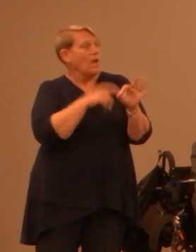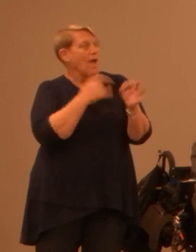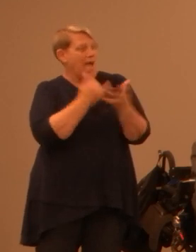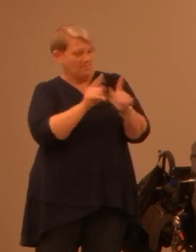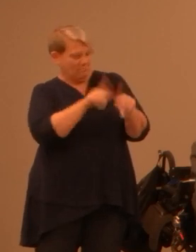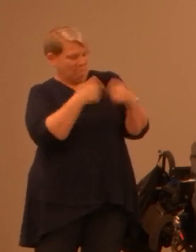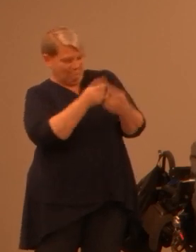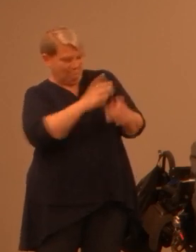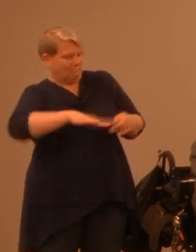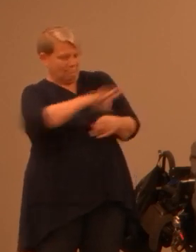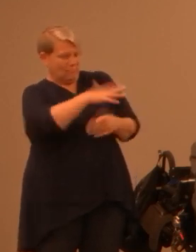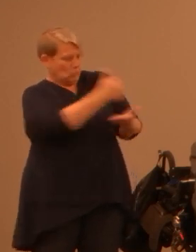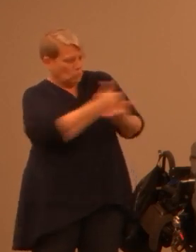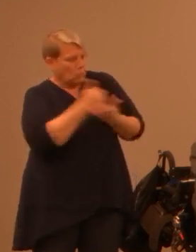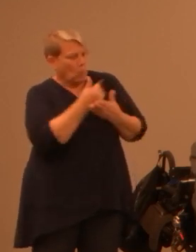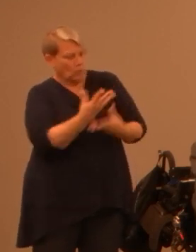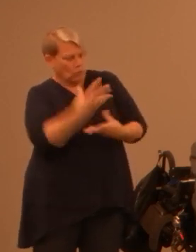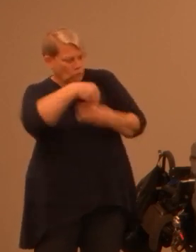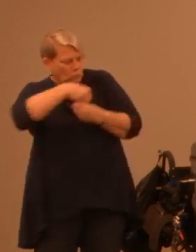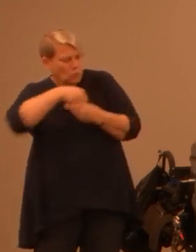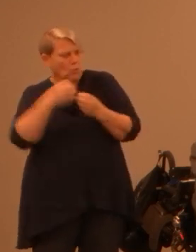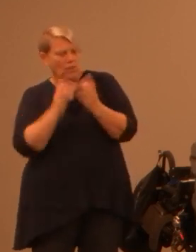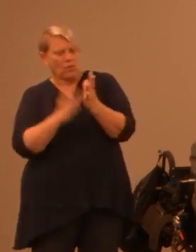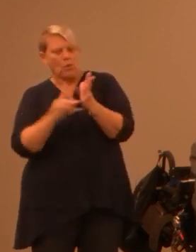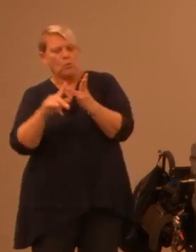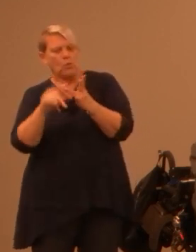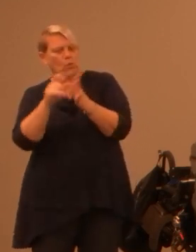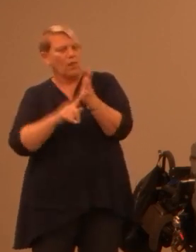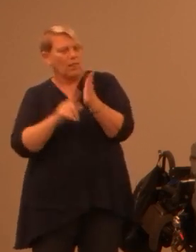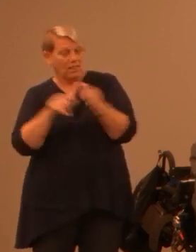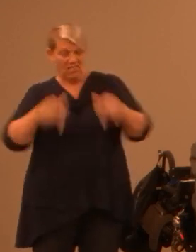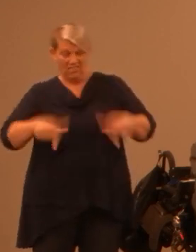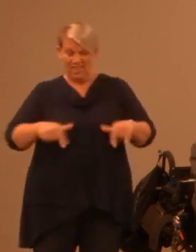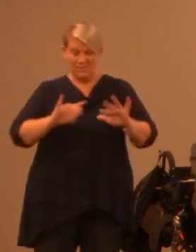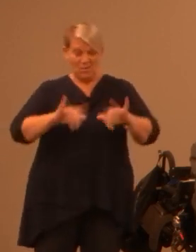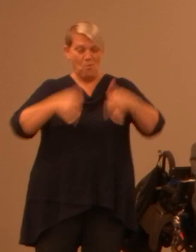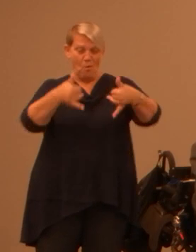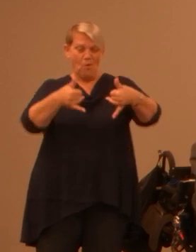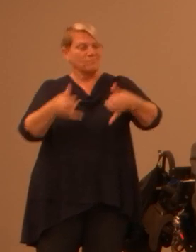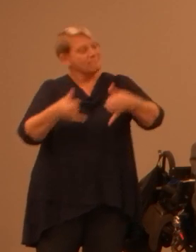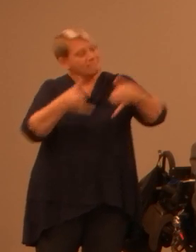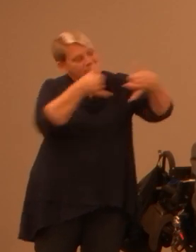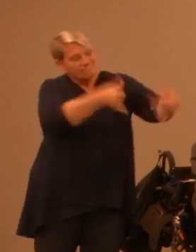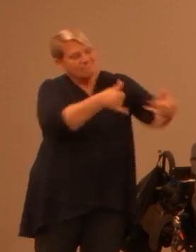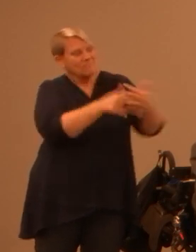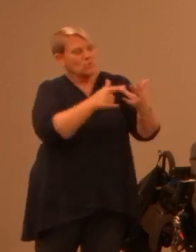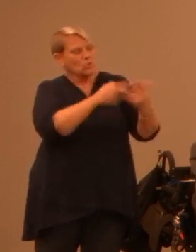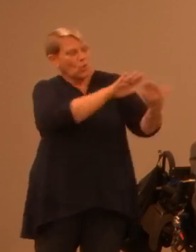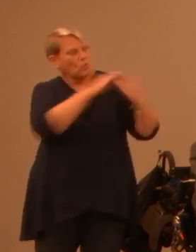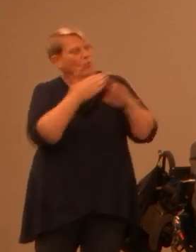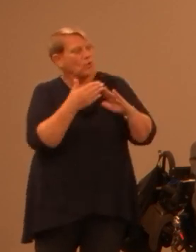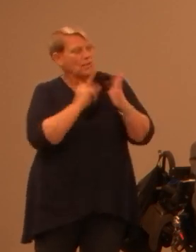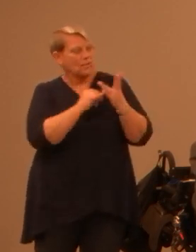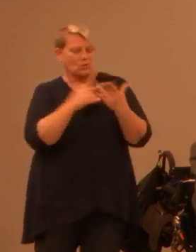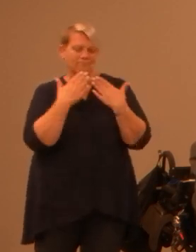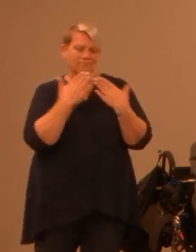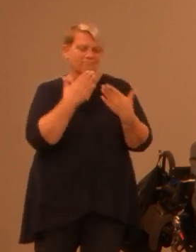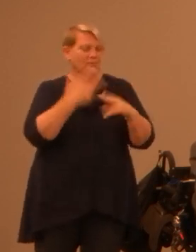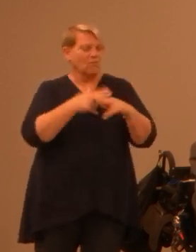and their contribution to Moodle, and this award really belongs to all of our community. So thank you again for this incredible honour.